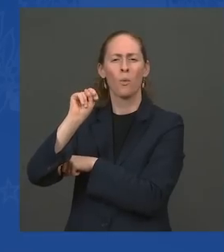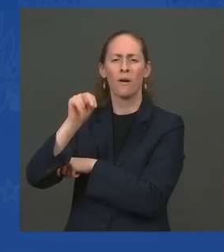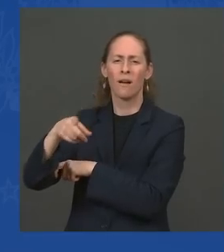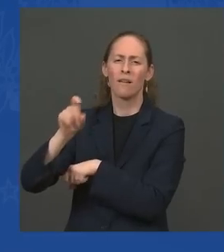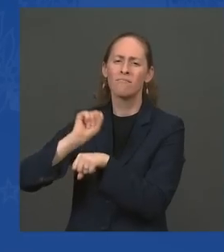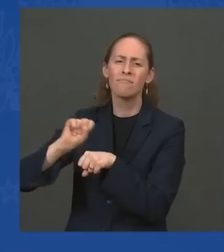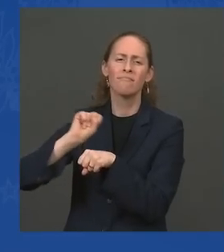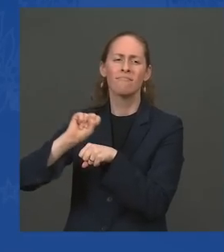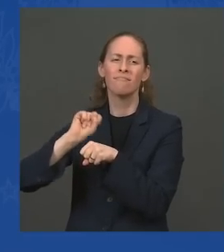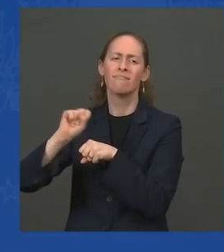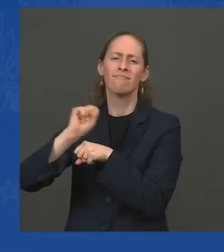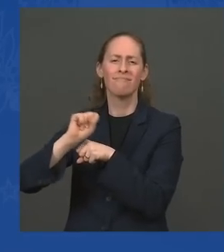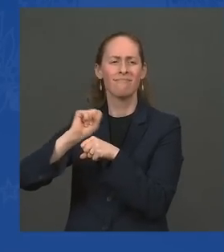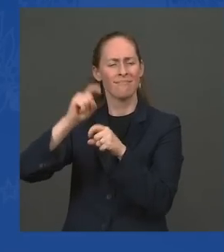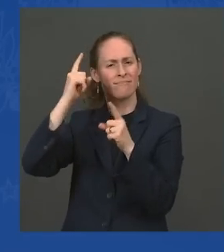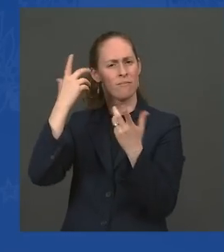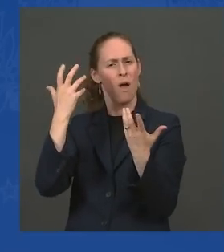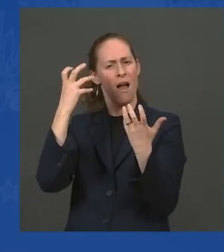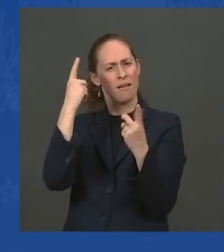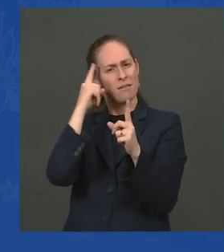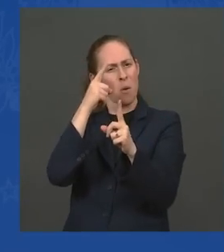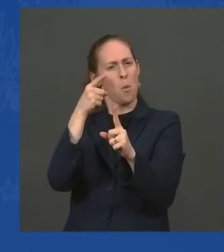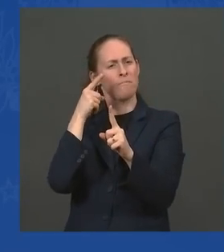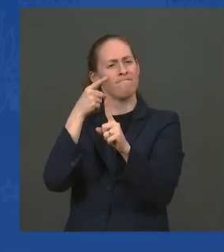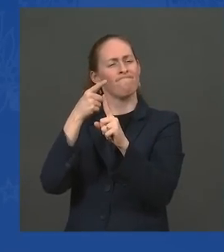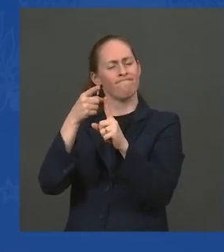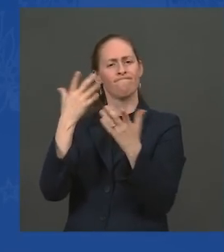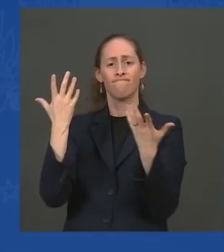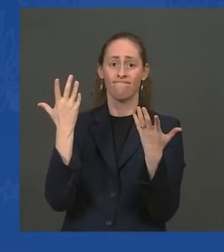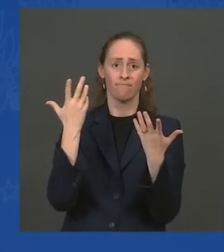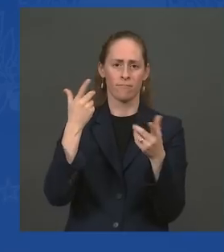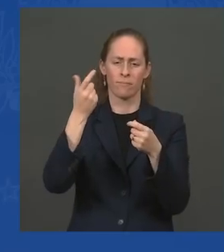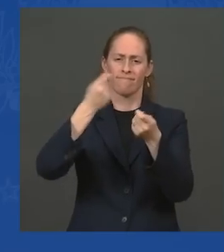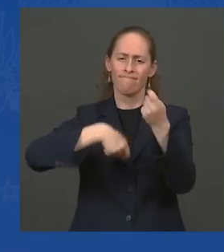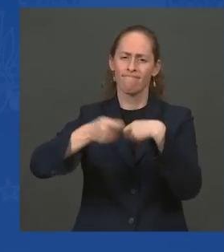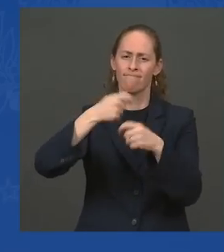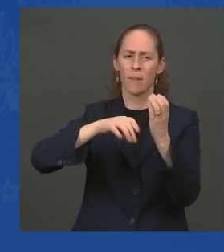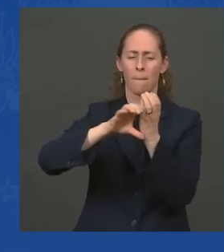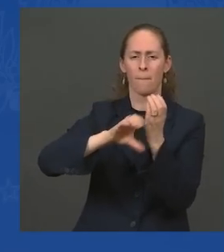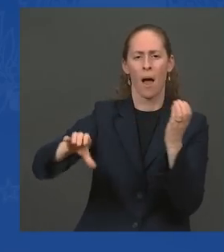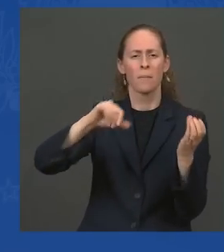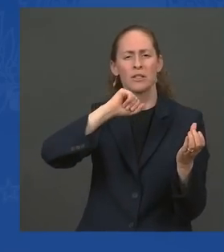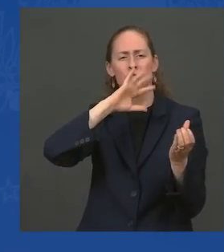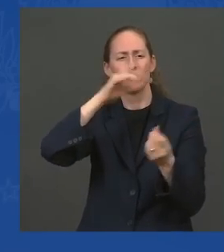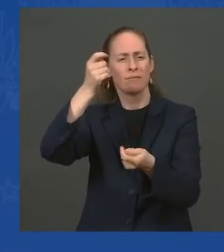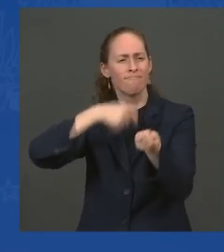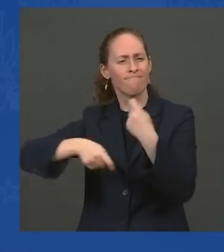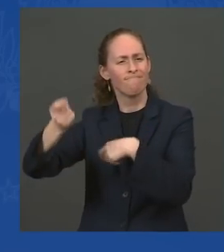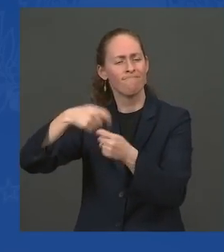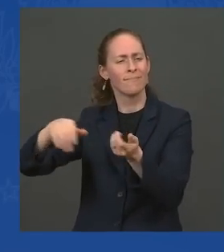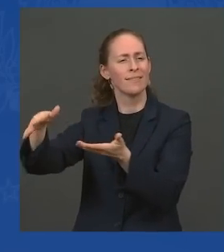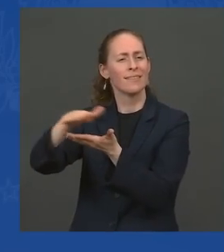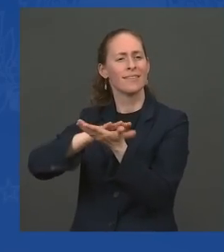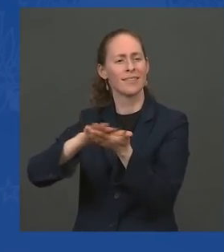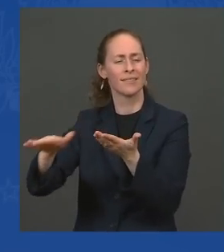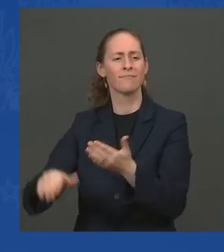in Michigan and all across America. And Brenda Lawrence was a key fighter in clean drinking water as well. And we're lucky to have her leading